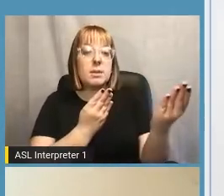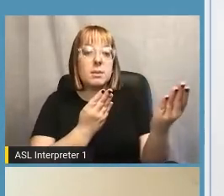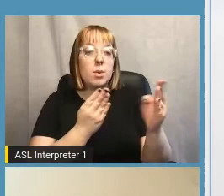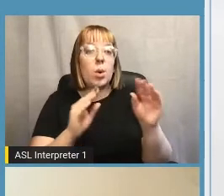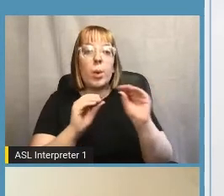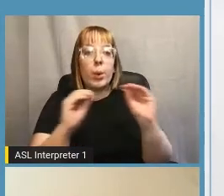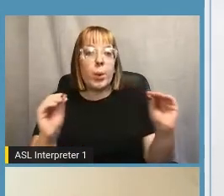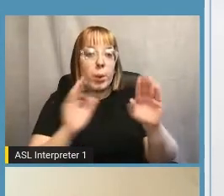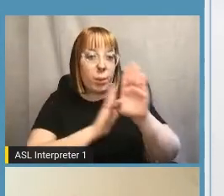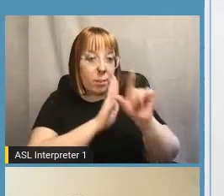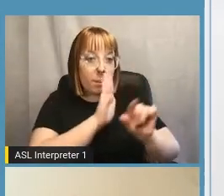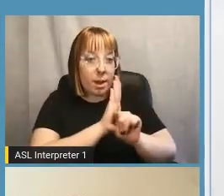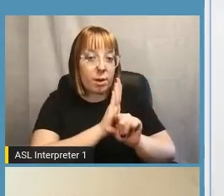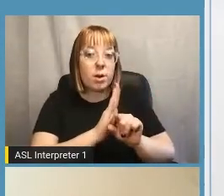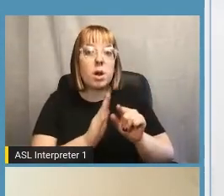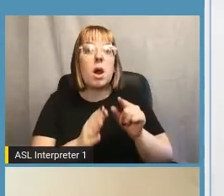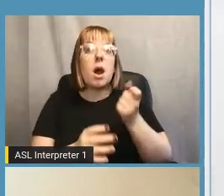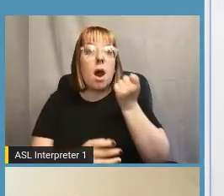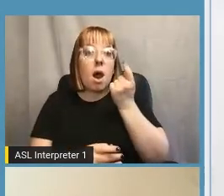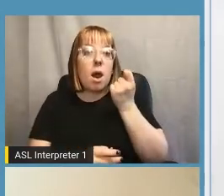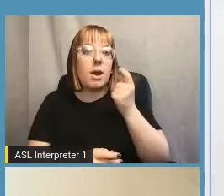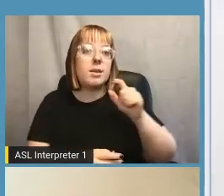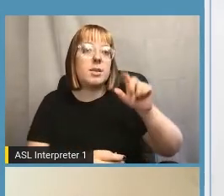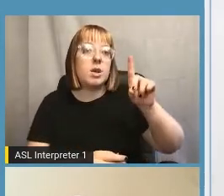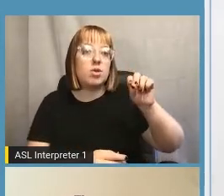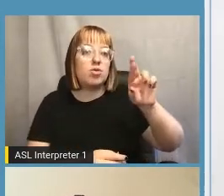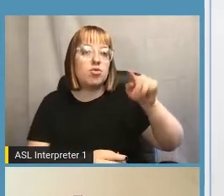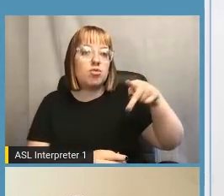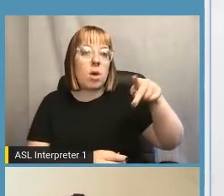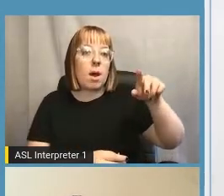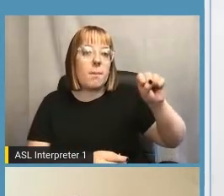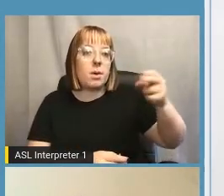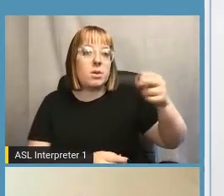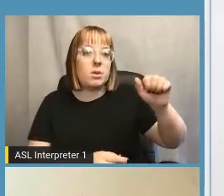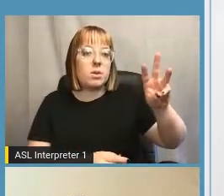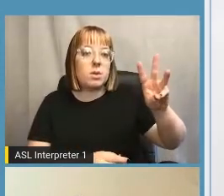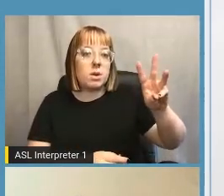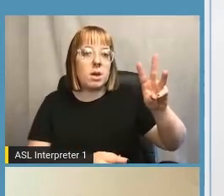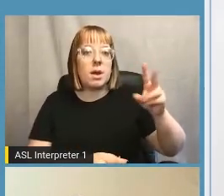except for the drop shadow to create that sense of dimensionality um created three sense of three